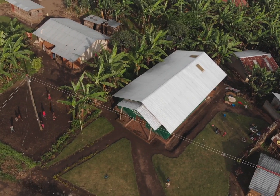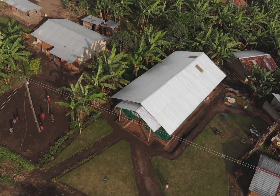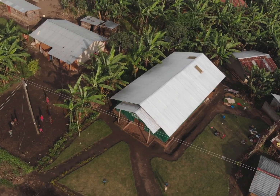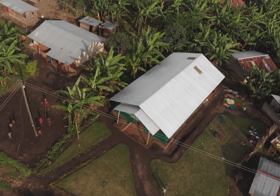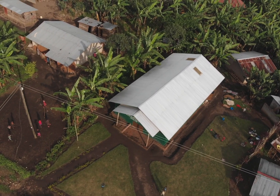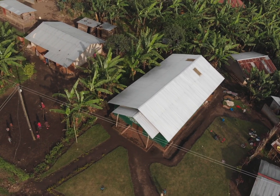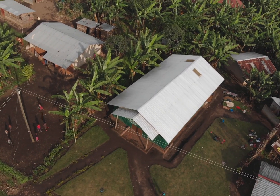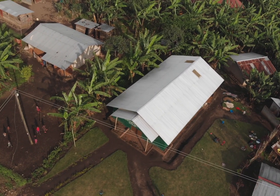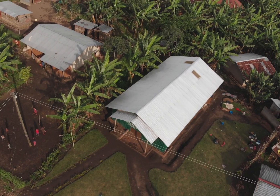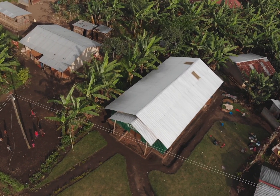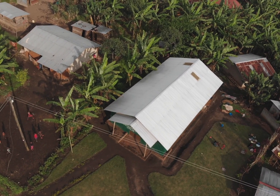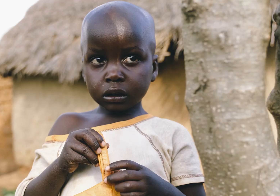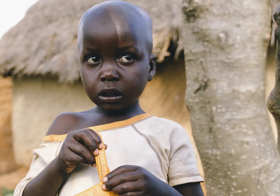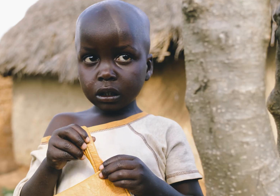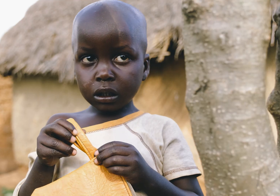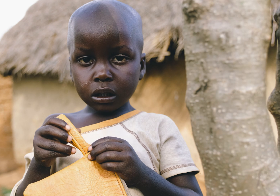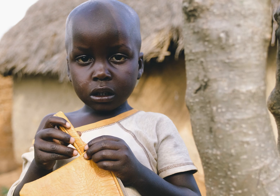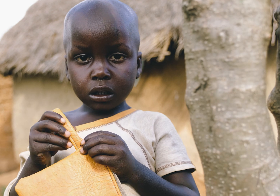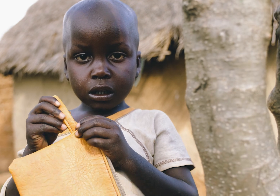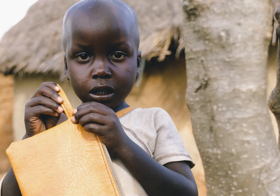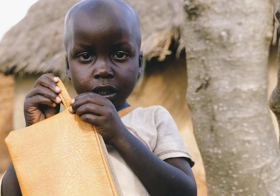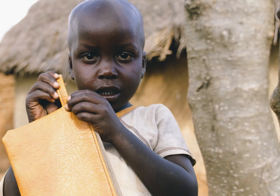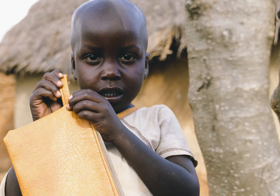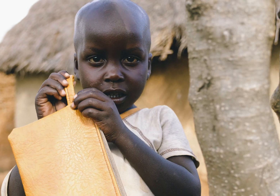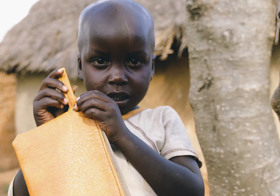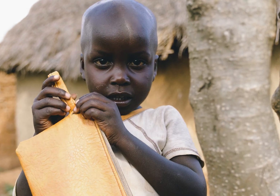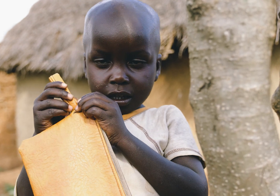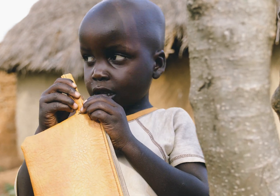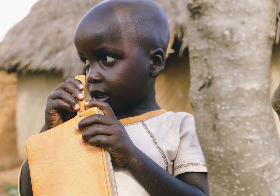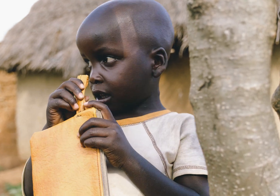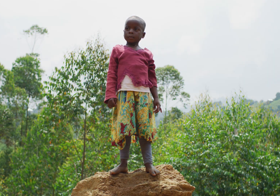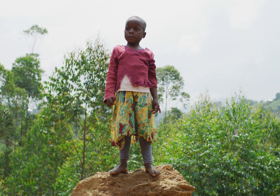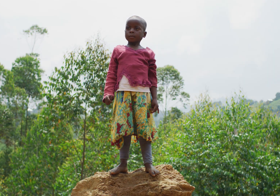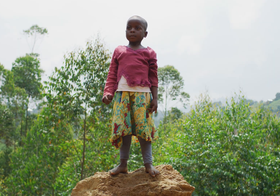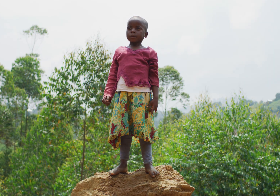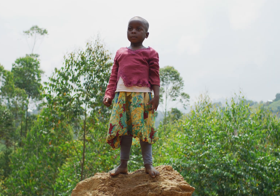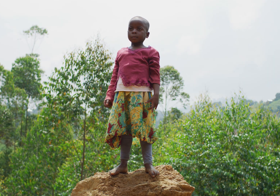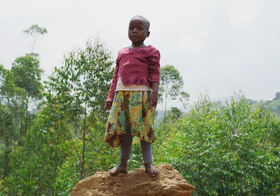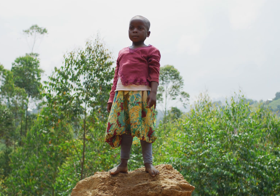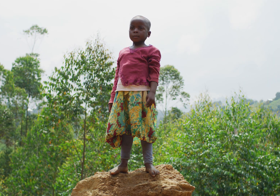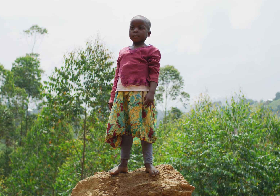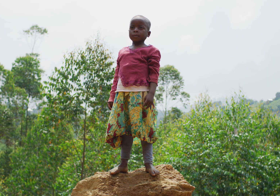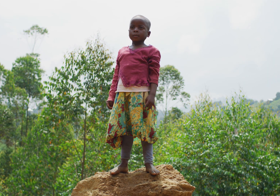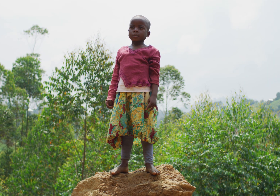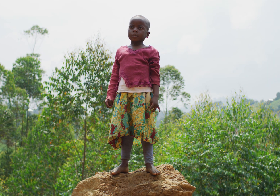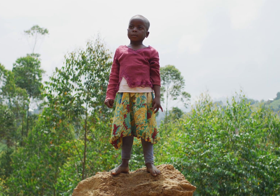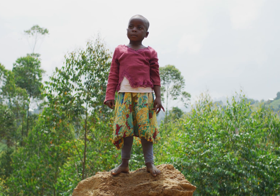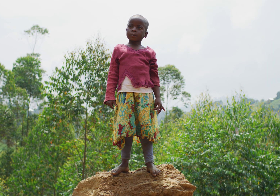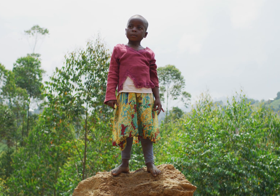Parents have to go to work and then a deaf child is just left there. No language, no communication, no school.